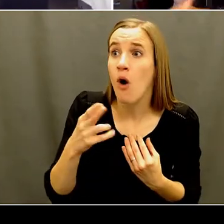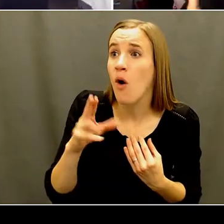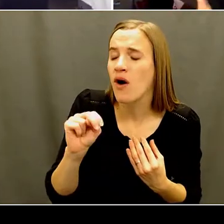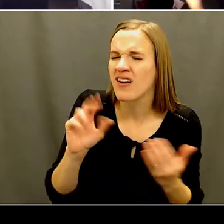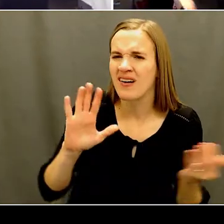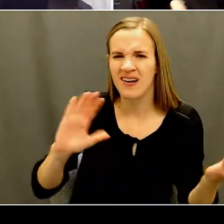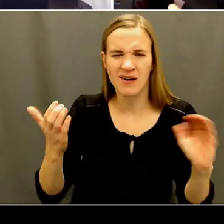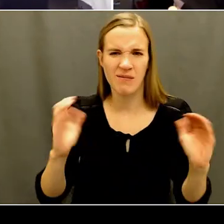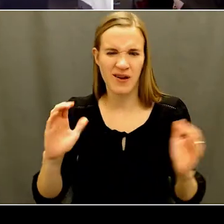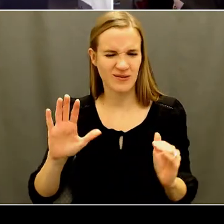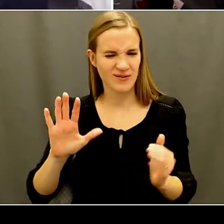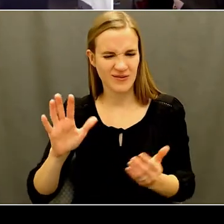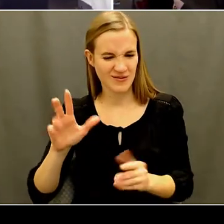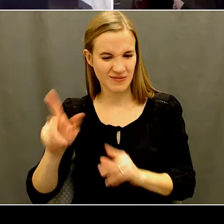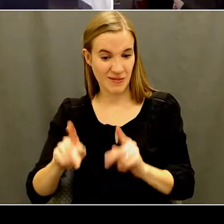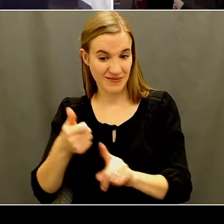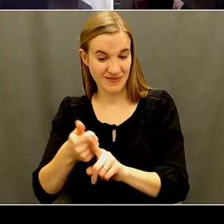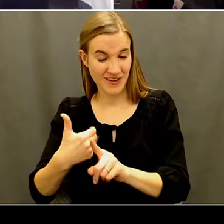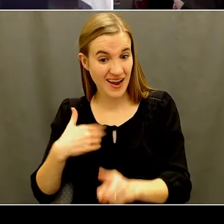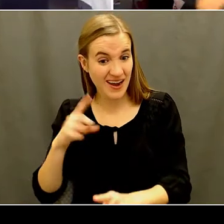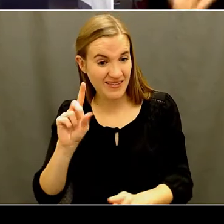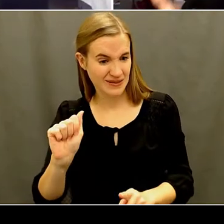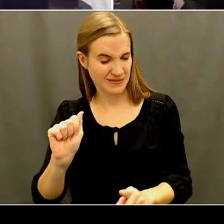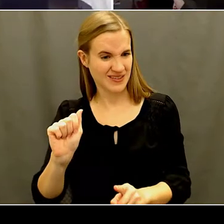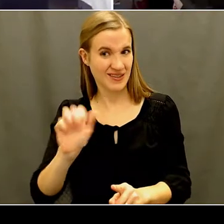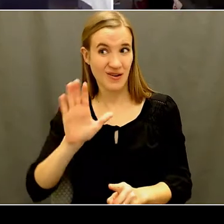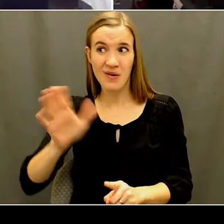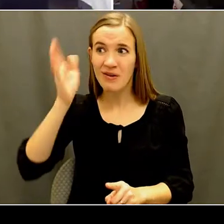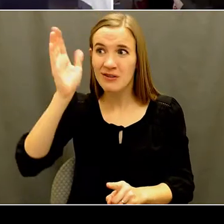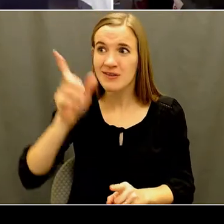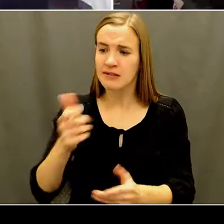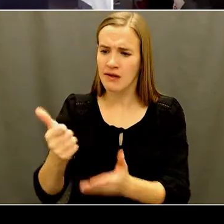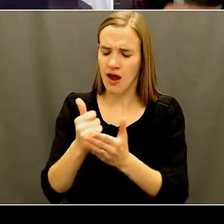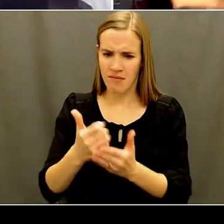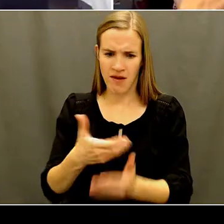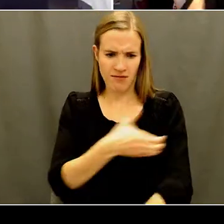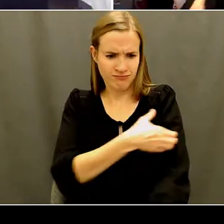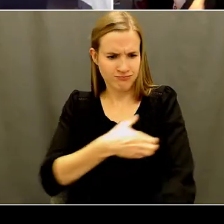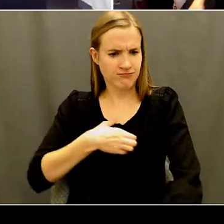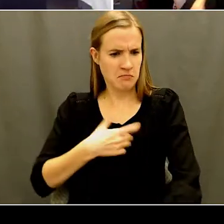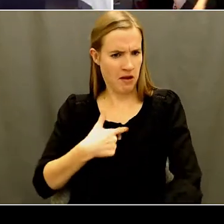talked about that, I kind of just would love to know the opportunities or maybe